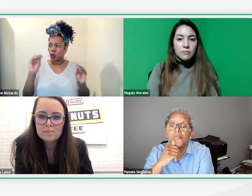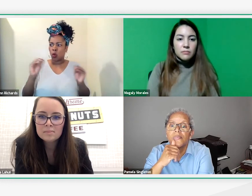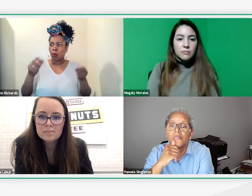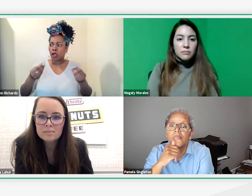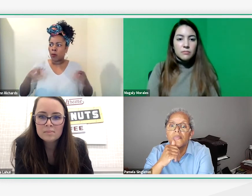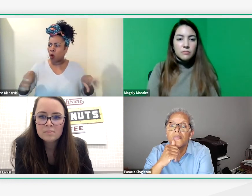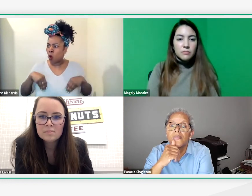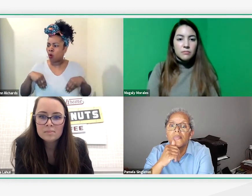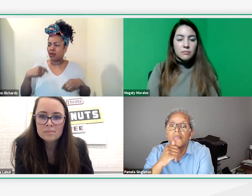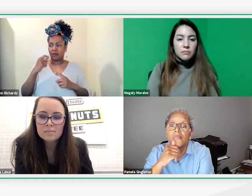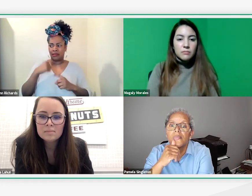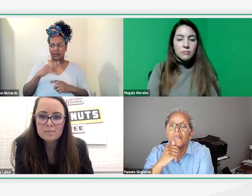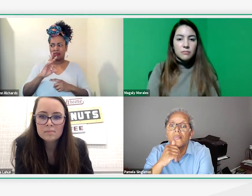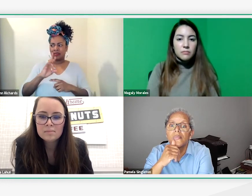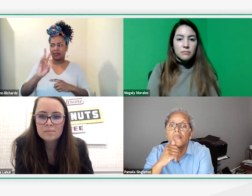relates to retirement: